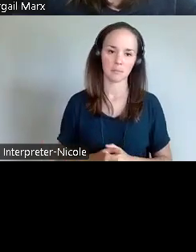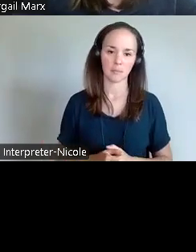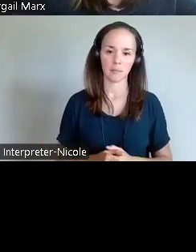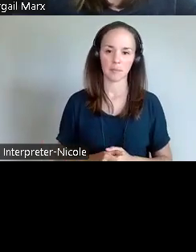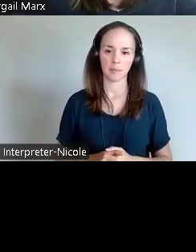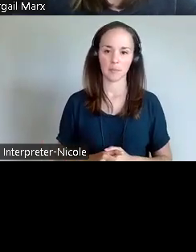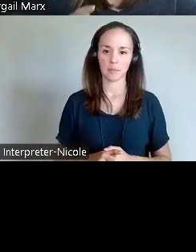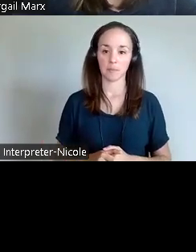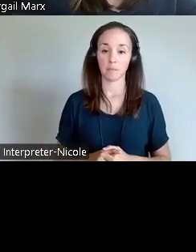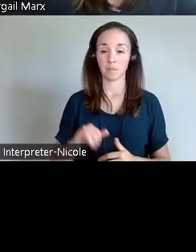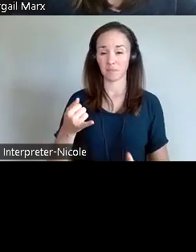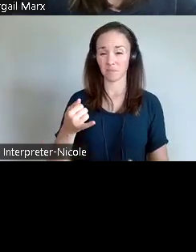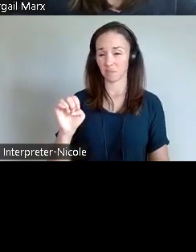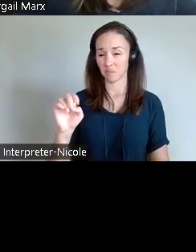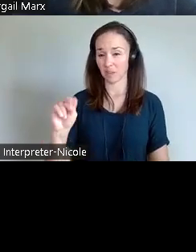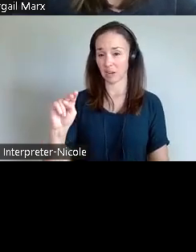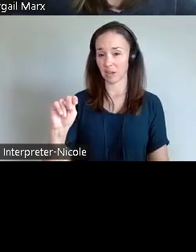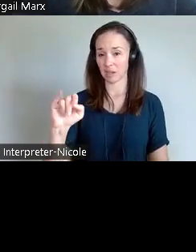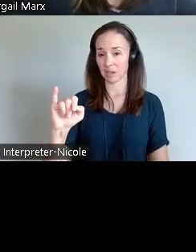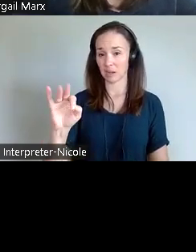And Jennifer, I'll let you jump in if you have others to add to that.